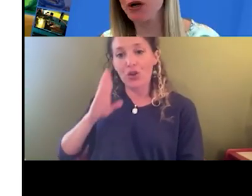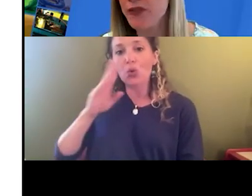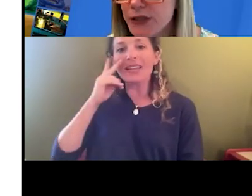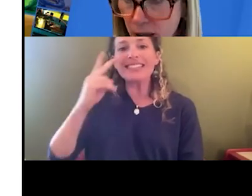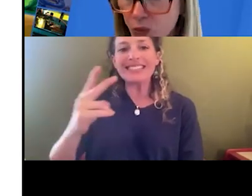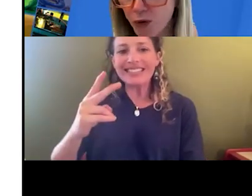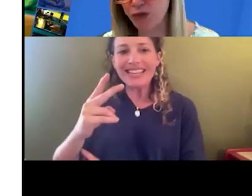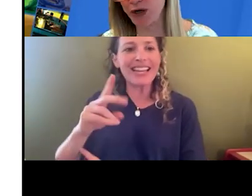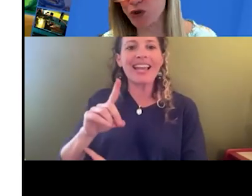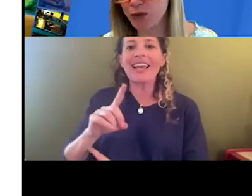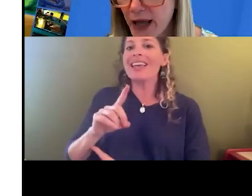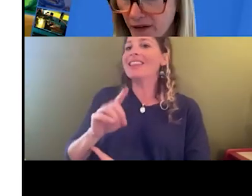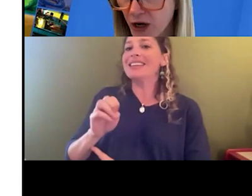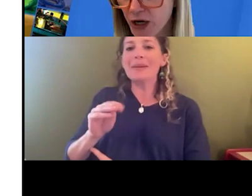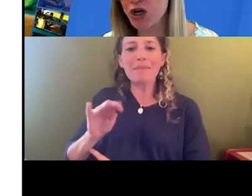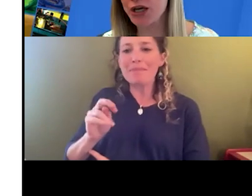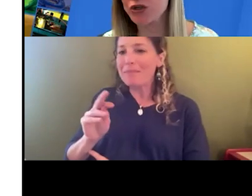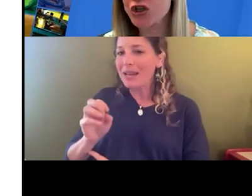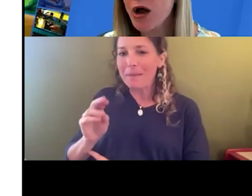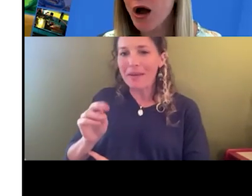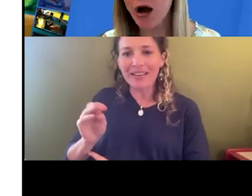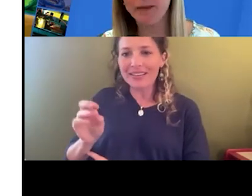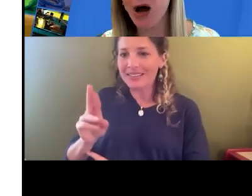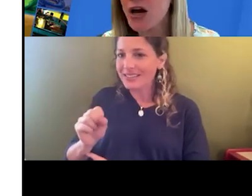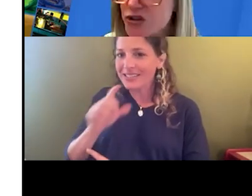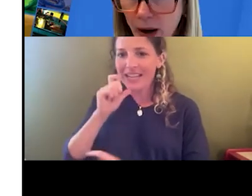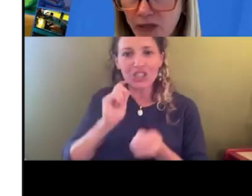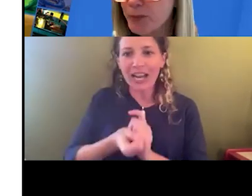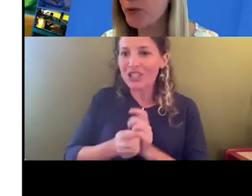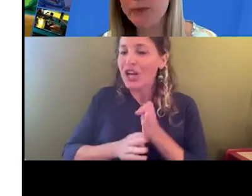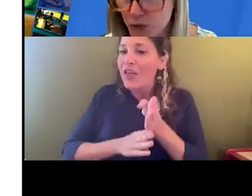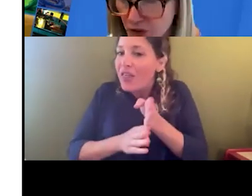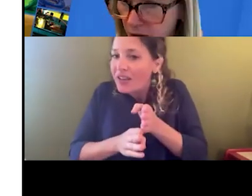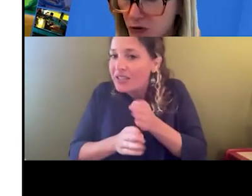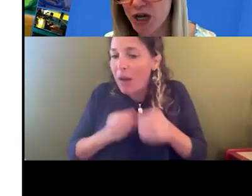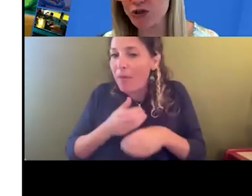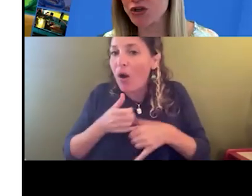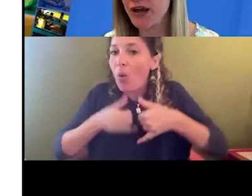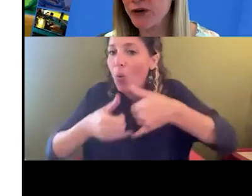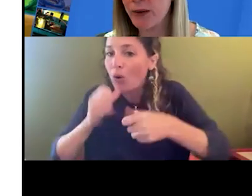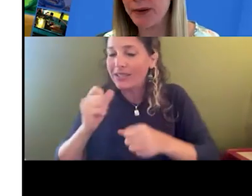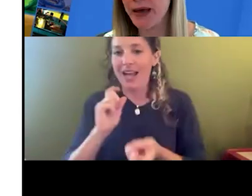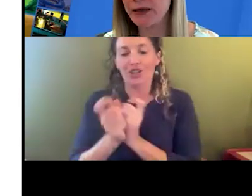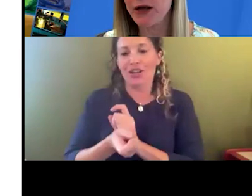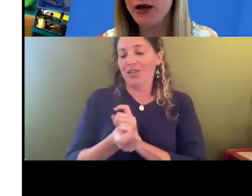The sub-award thresholds have not changed. The property changes have not been made,